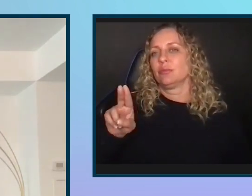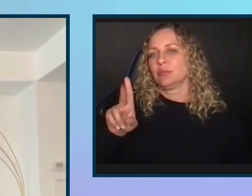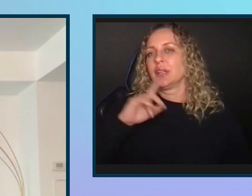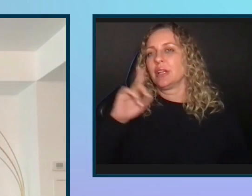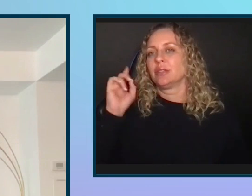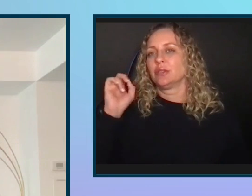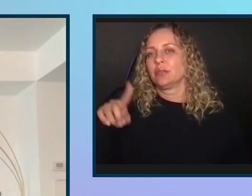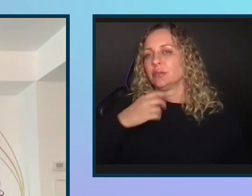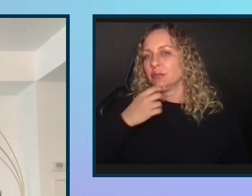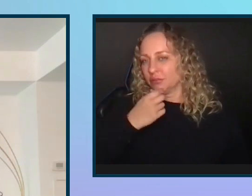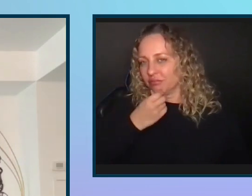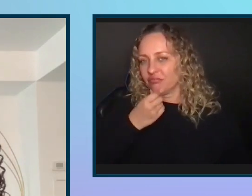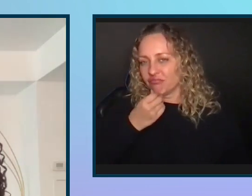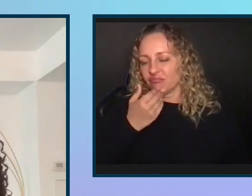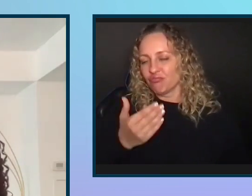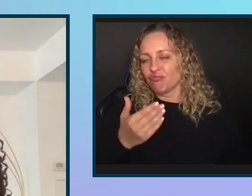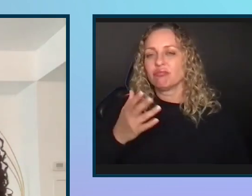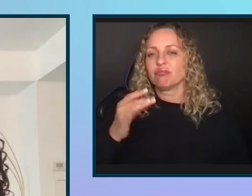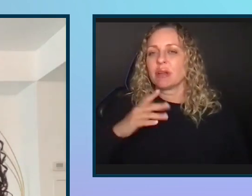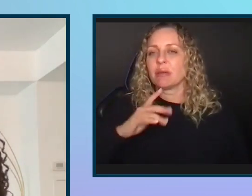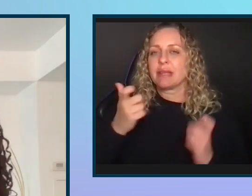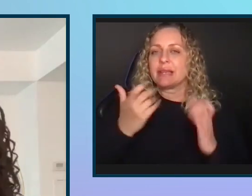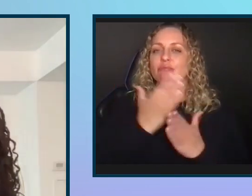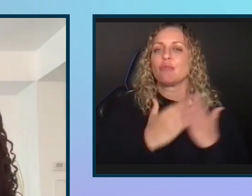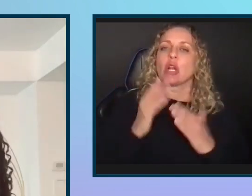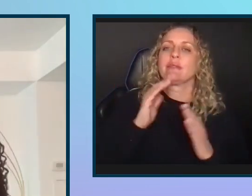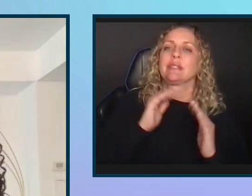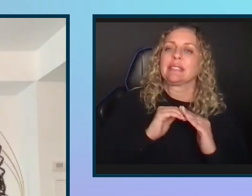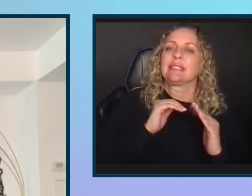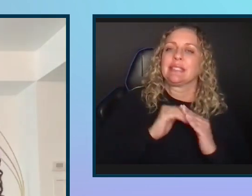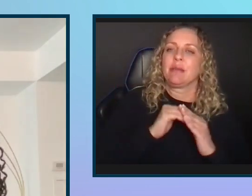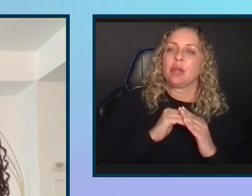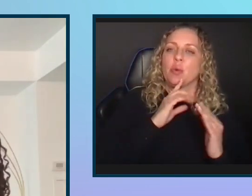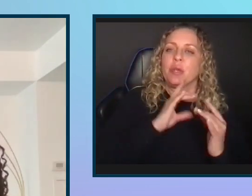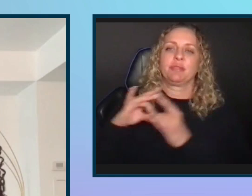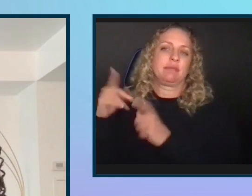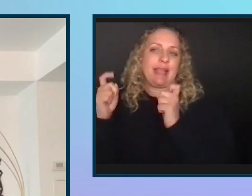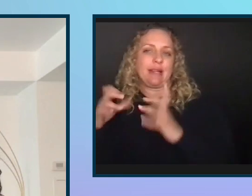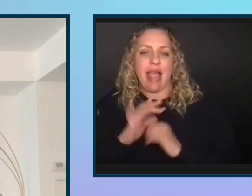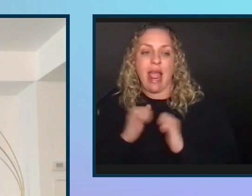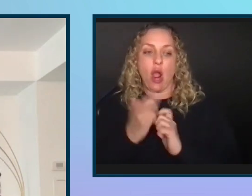Often like a big part of accessibility is stakeholder management, right? Like how do you convince the other people on your team